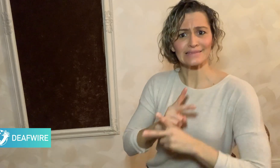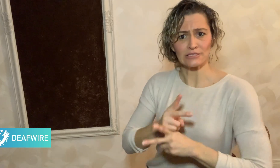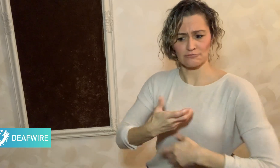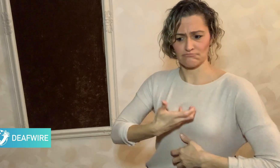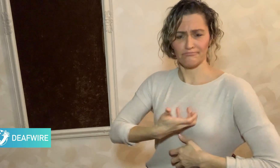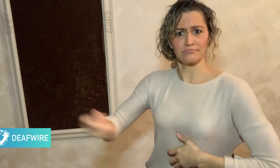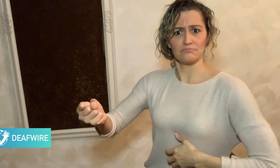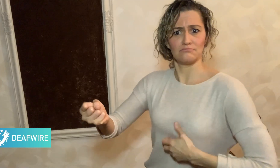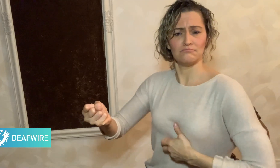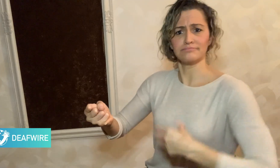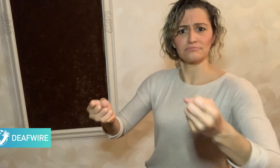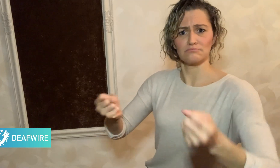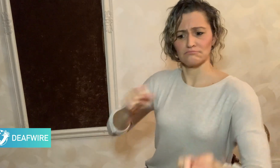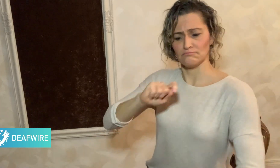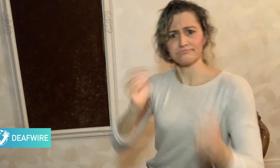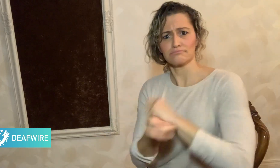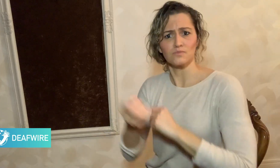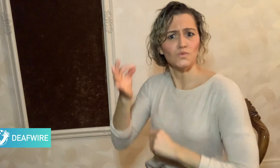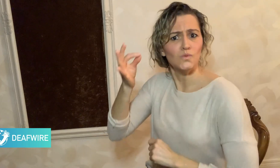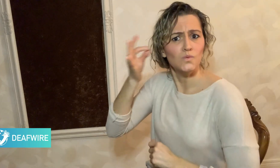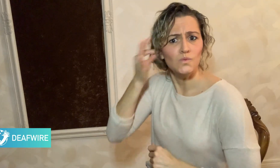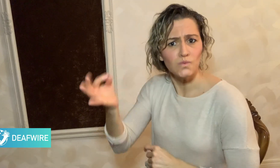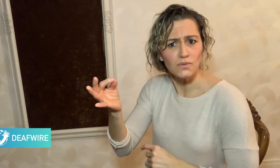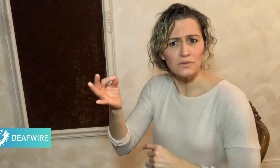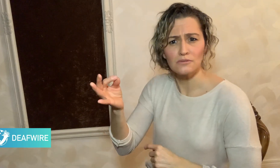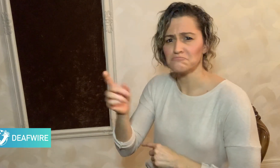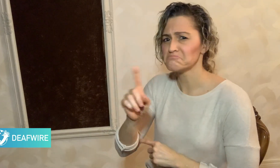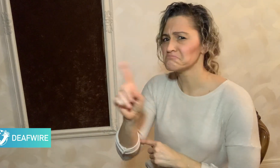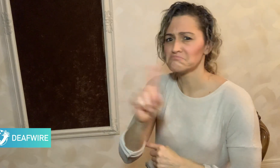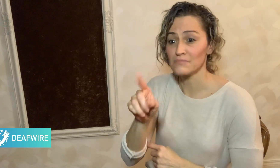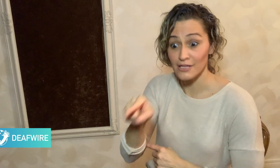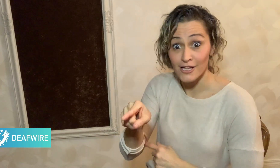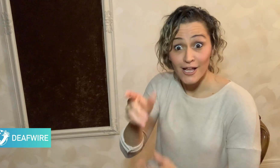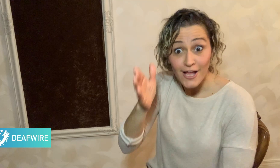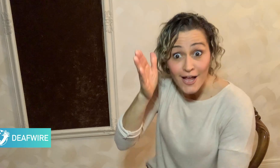but that is not always true.